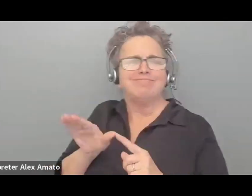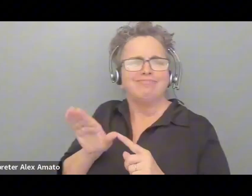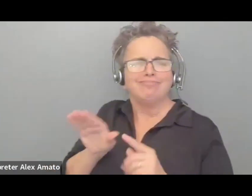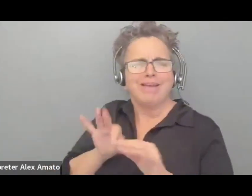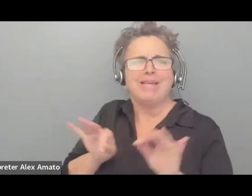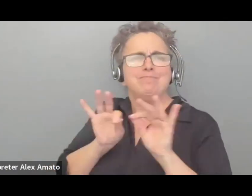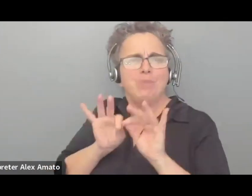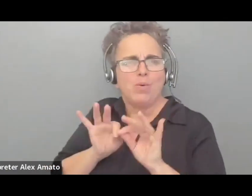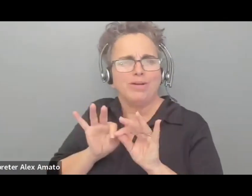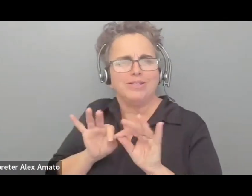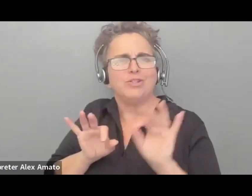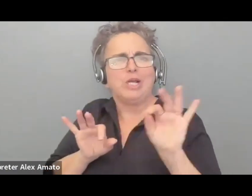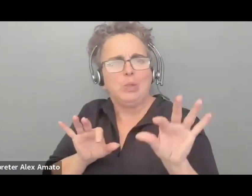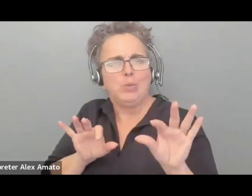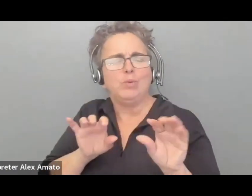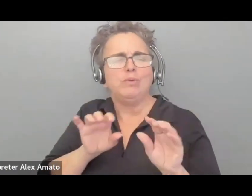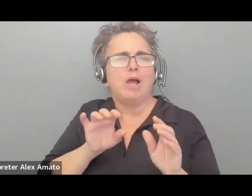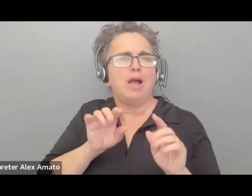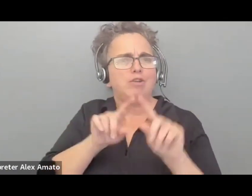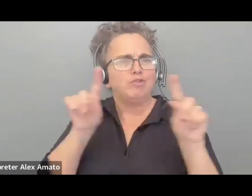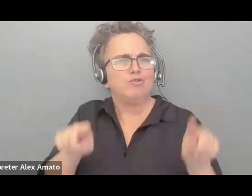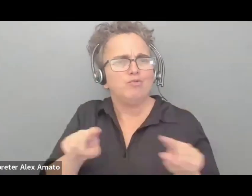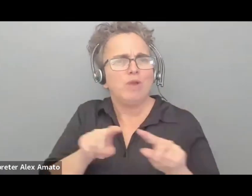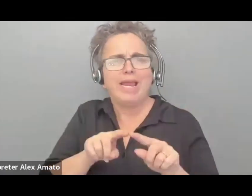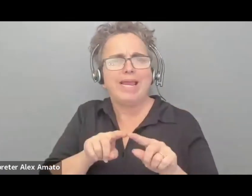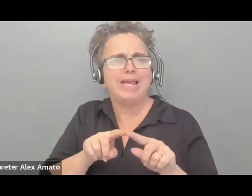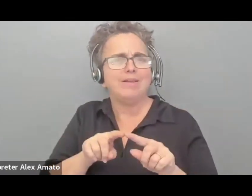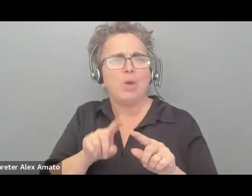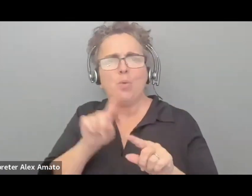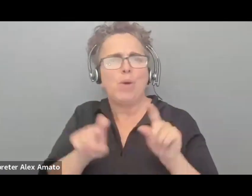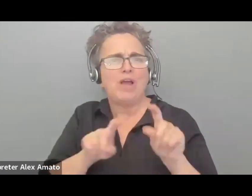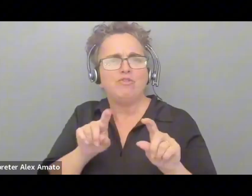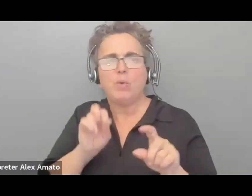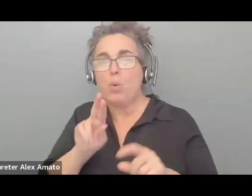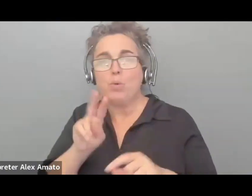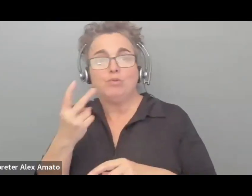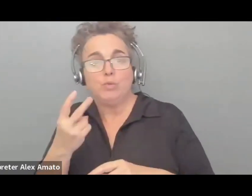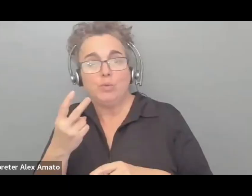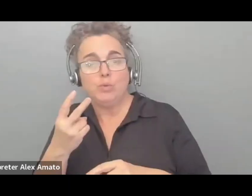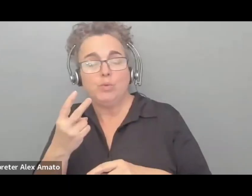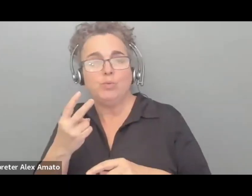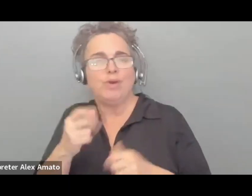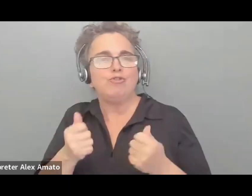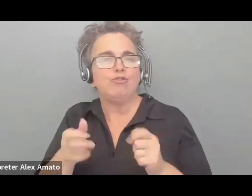or two about accommodations when you're planning the recruitment process. When you do that, it allows you